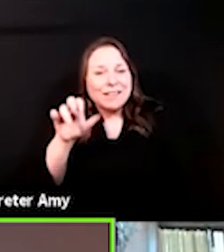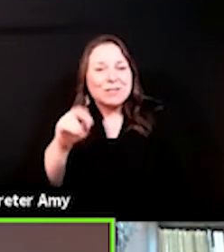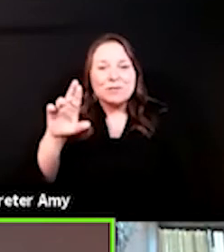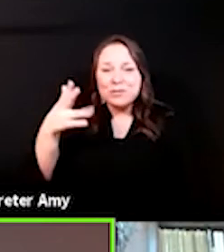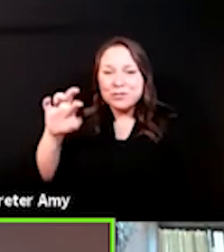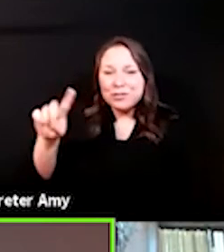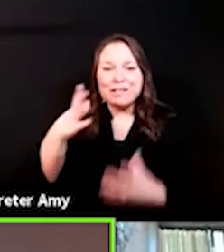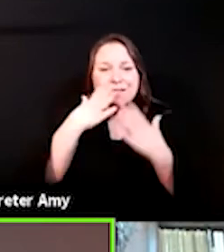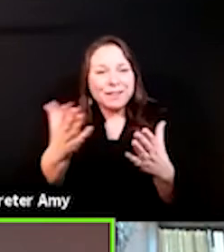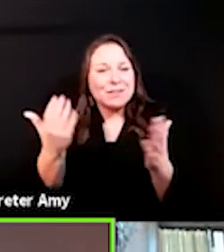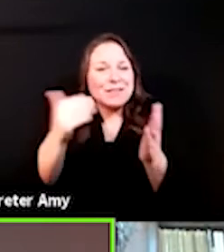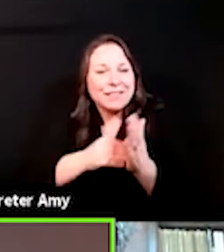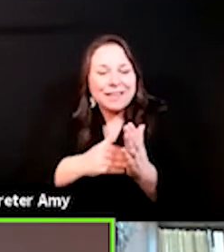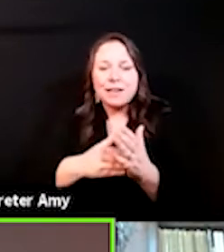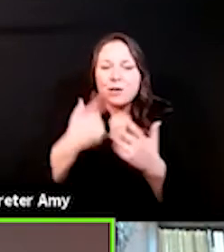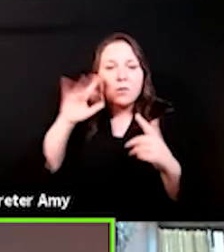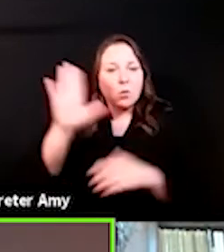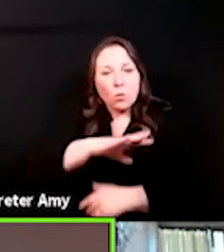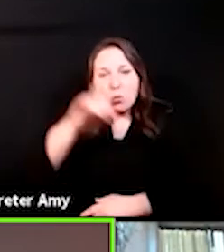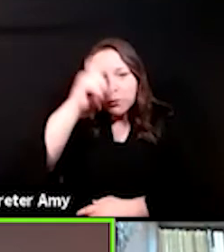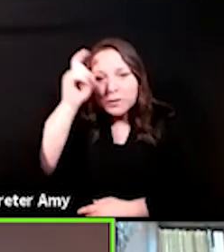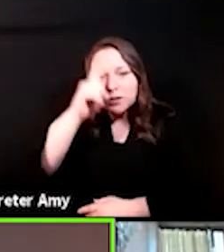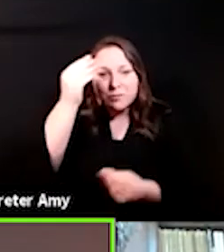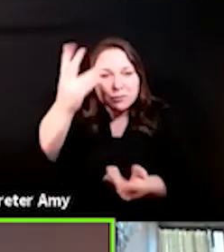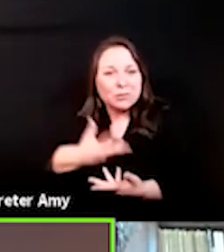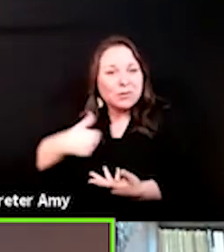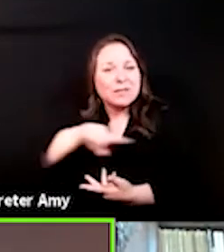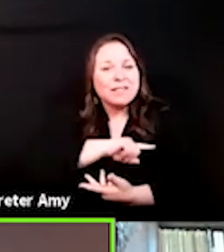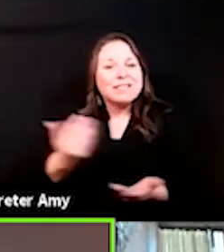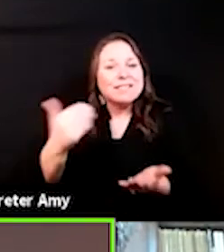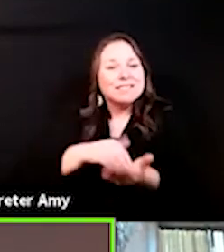RASHAD, THANK YOU SO MUCH. THANK YOU FOR ALL OF THE WISDOM THAT YOU HAVE SHARED WITH US TODAY. AGAIN, THANK